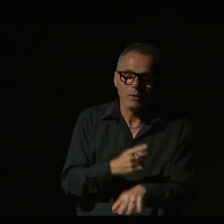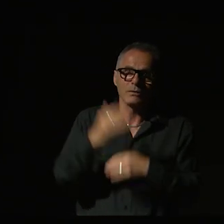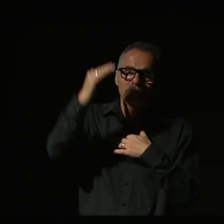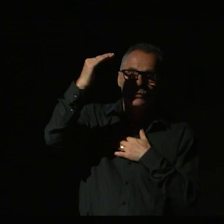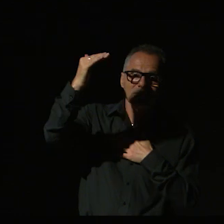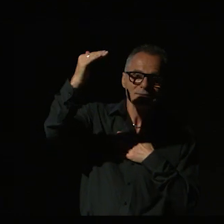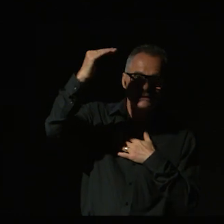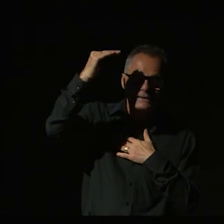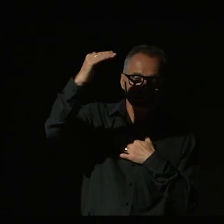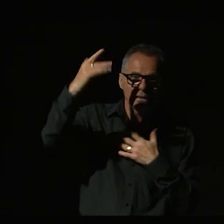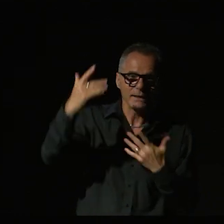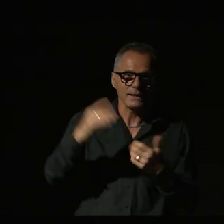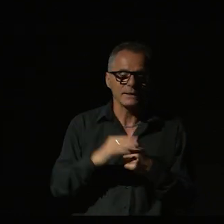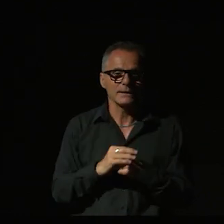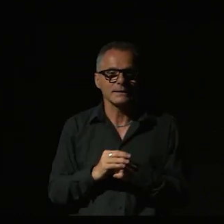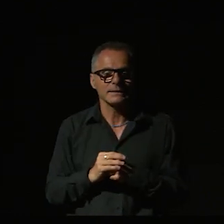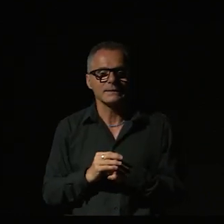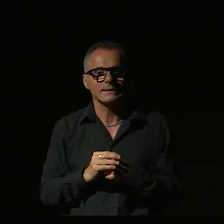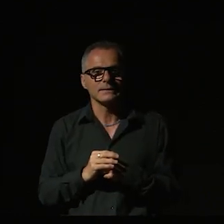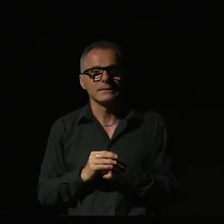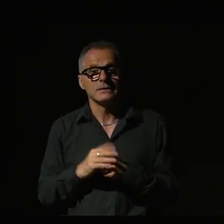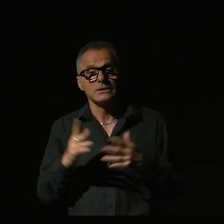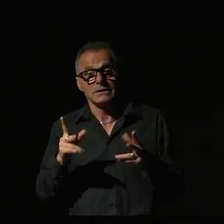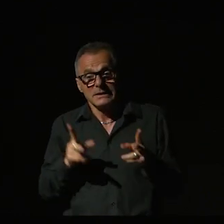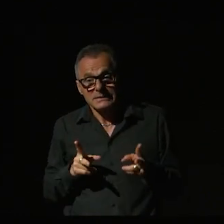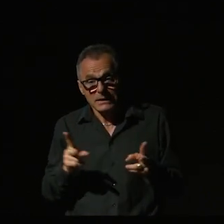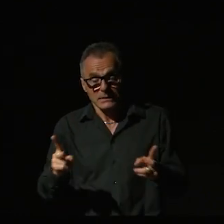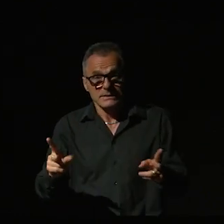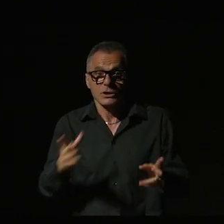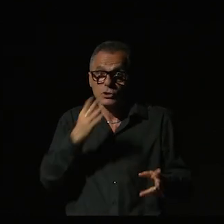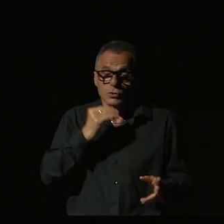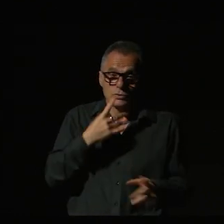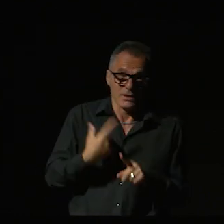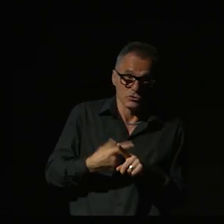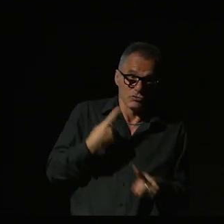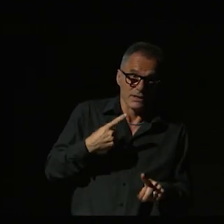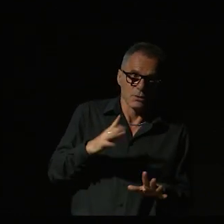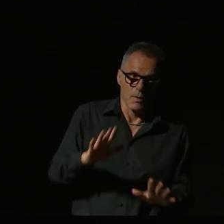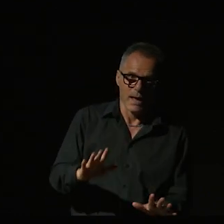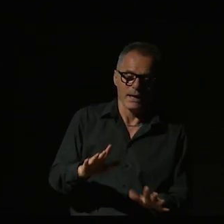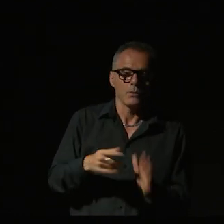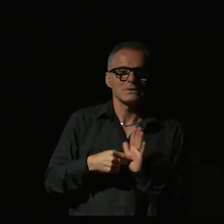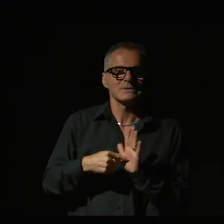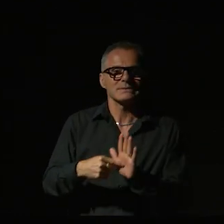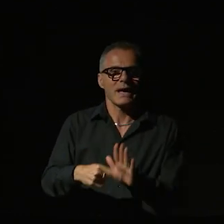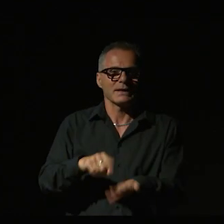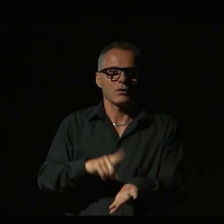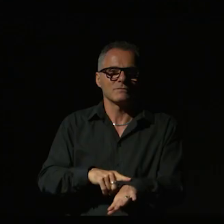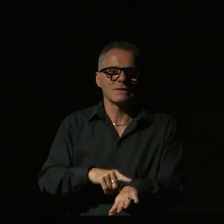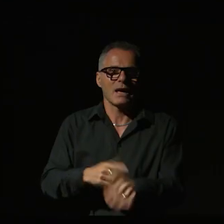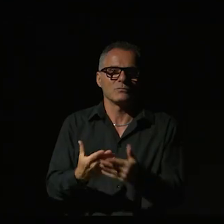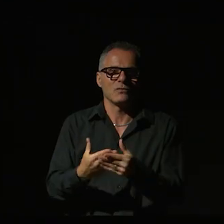while as opposed to cutting it up and using it right away may be a sign of time running out for the project or the other way round